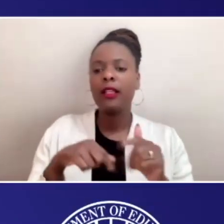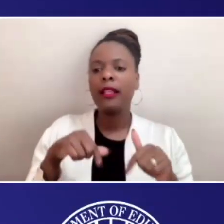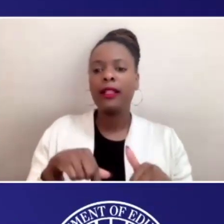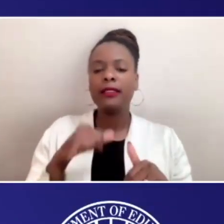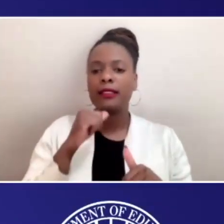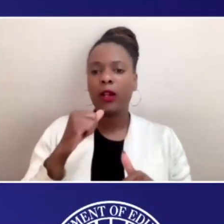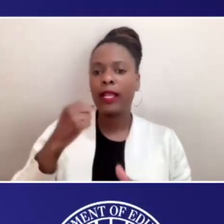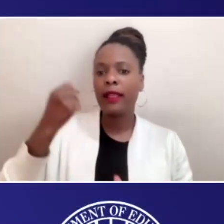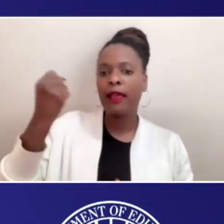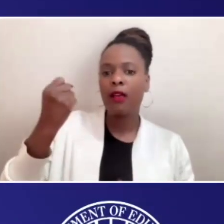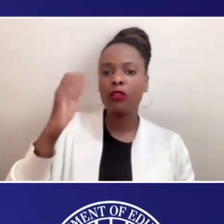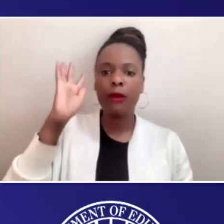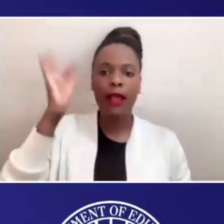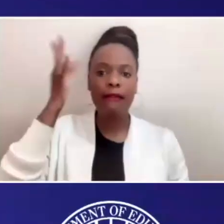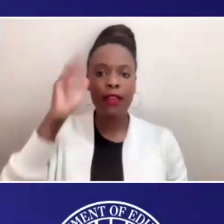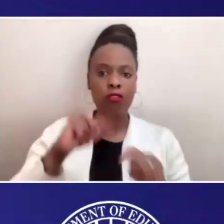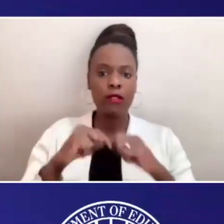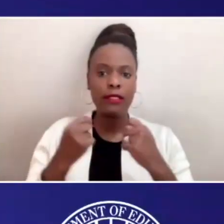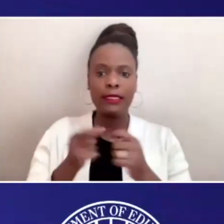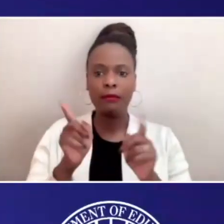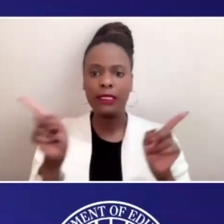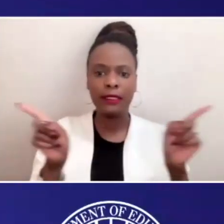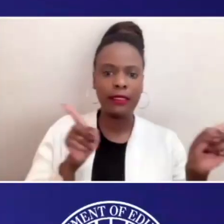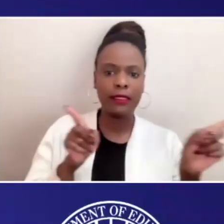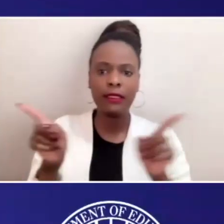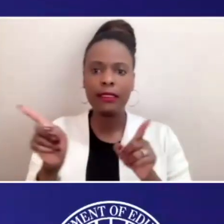the Federal teams and just get shut out in the final rule.